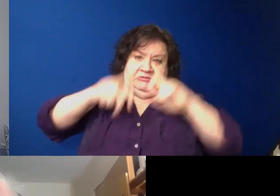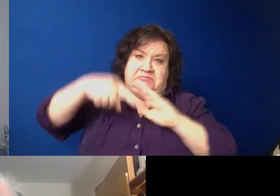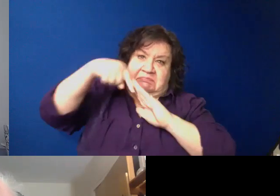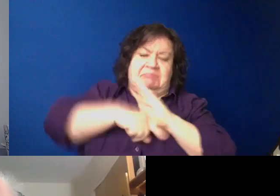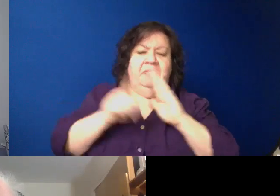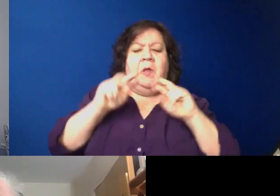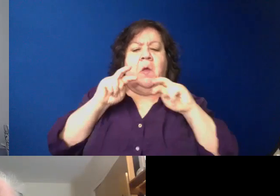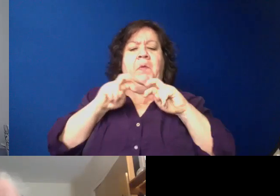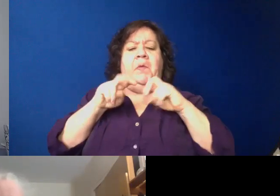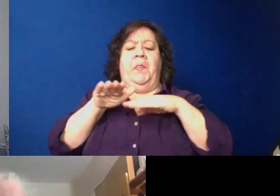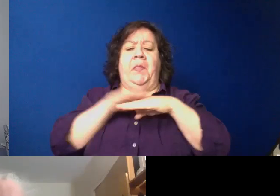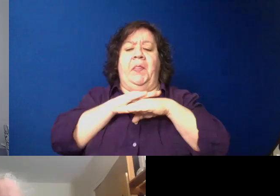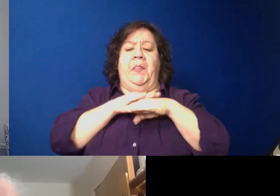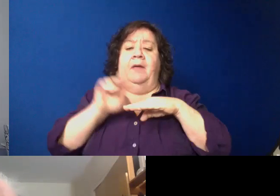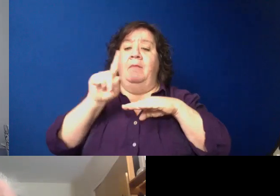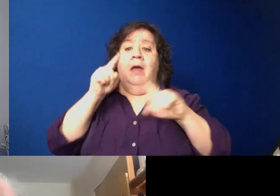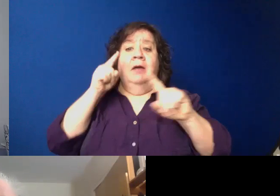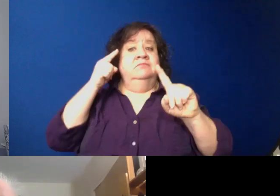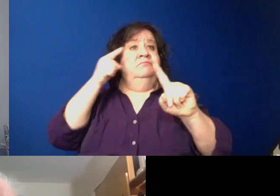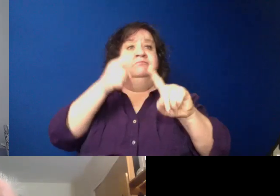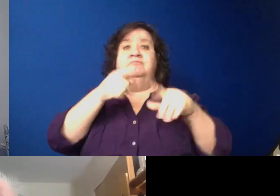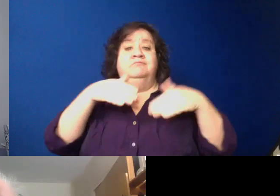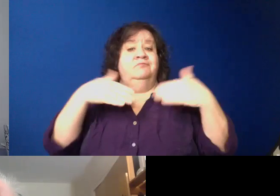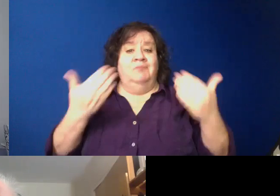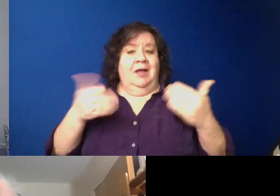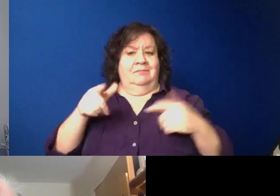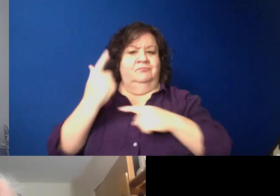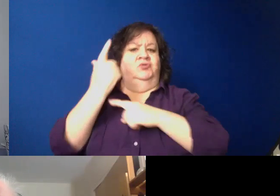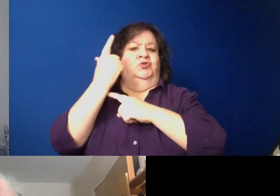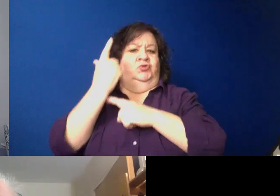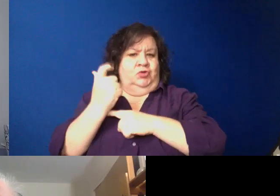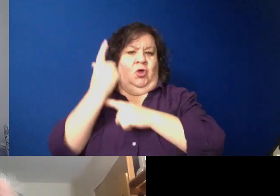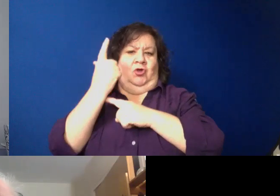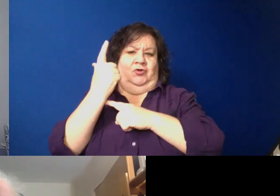disability from different perspectives but the voice of opd's and the voice of people who are